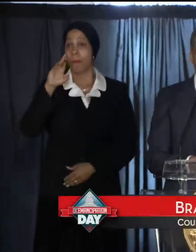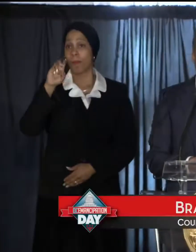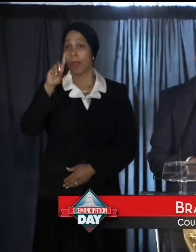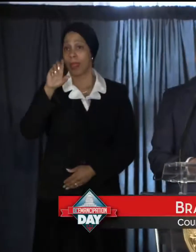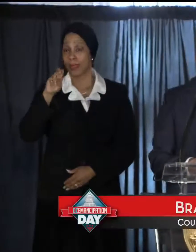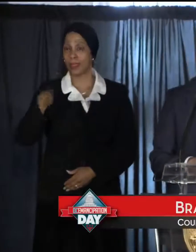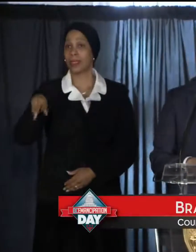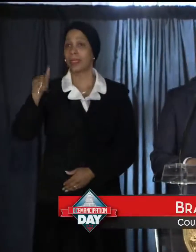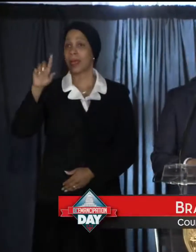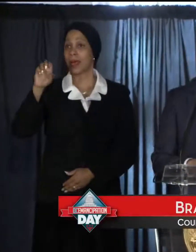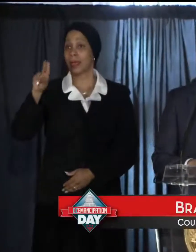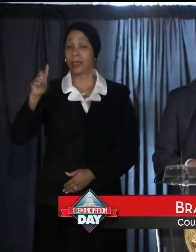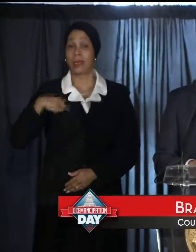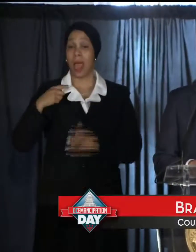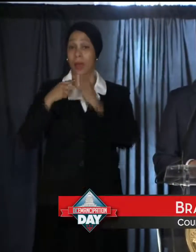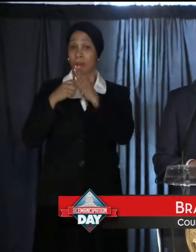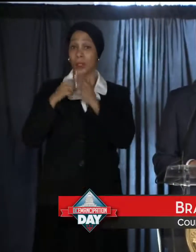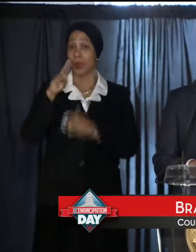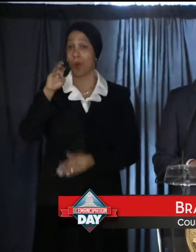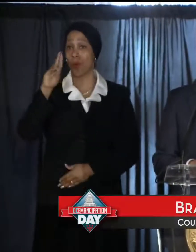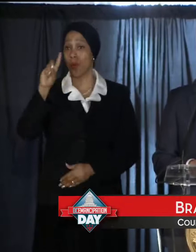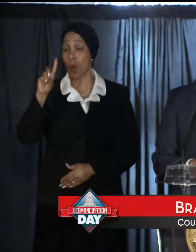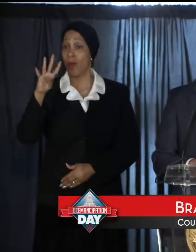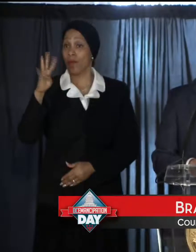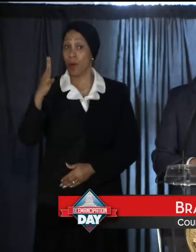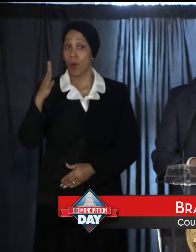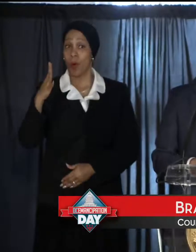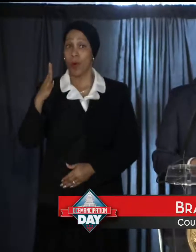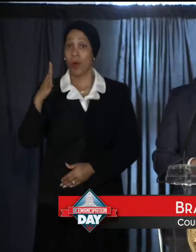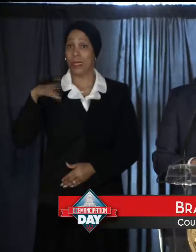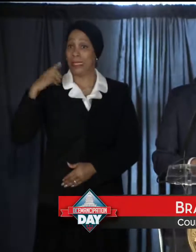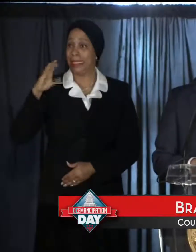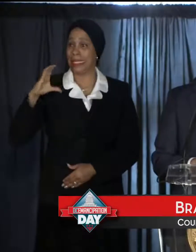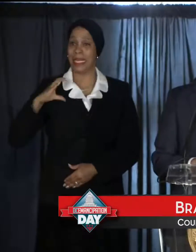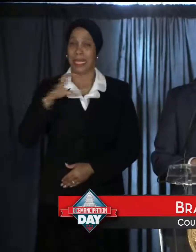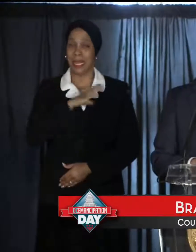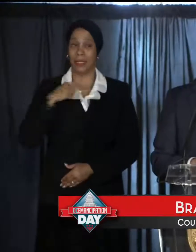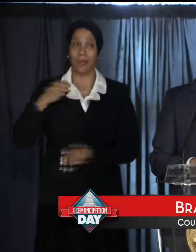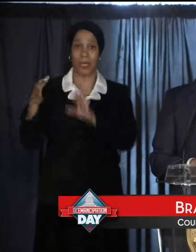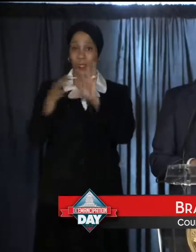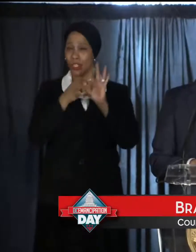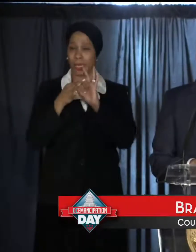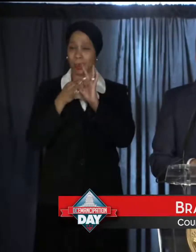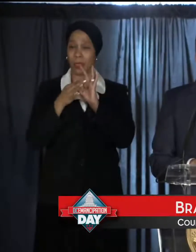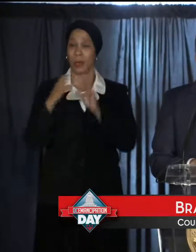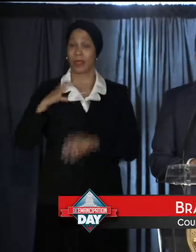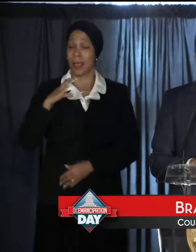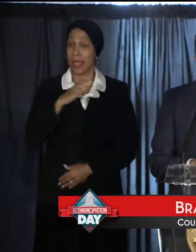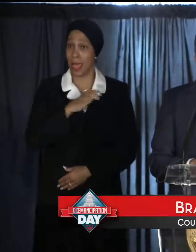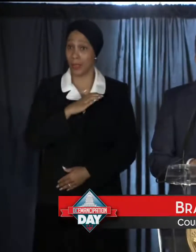REPRESENT WARD 4 ON THE D.C. COUNCIL. AND I AM THE CHAIRMAN OF THE COUNCIL'S COMMITTEE ON